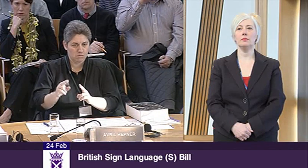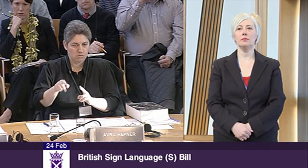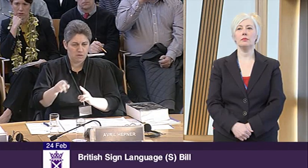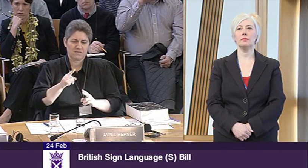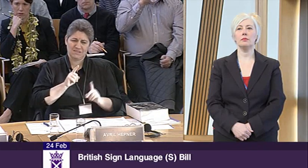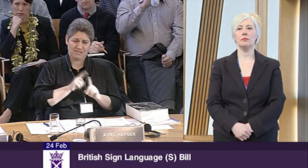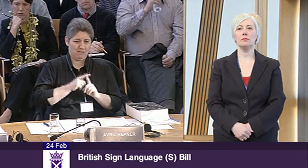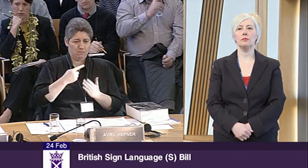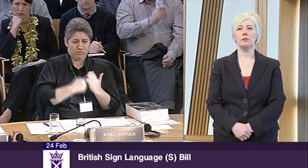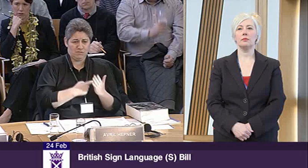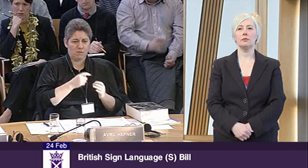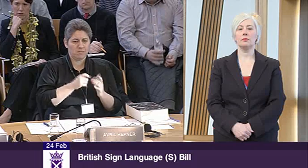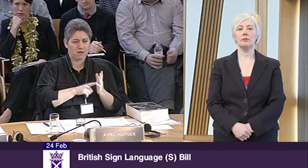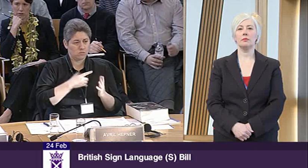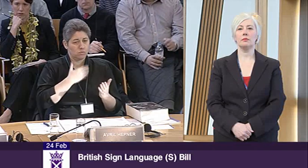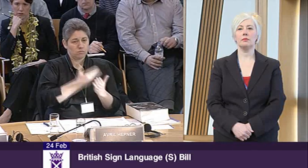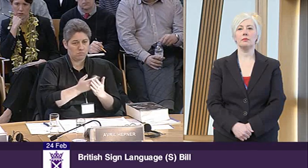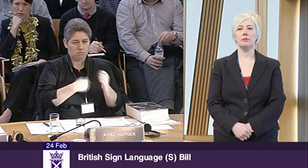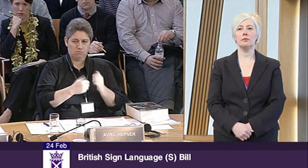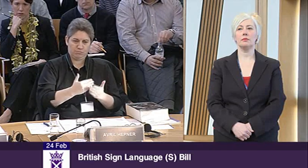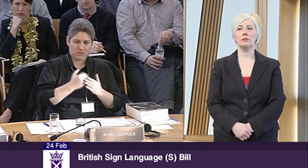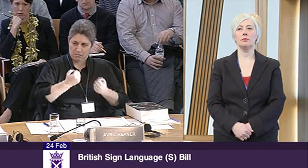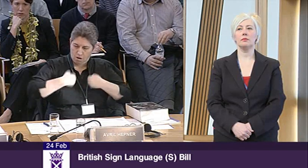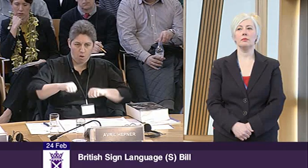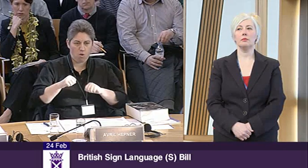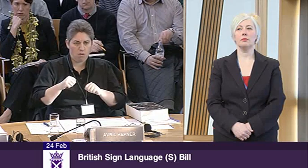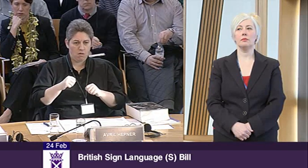protected and preserved and we want the risk of its demise to be reduced.